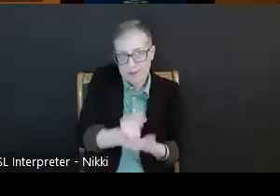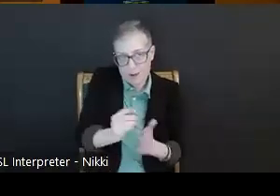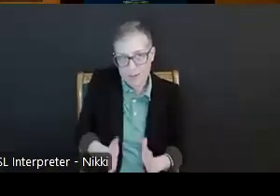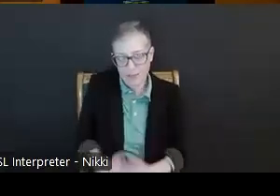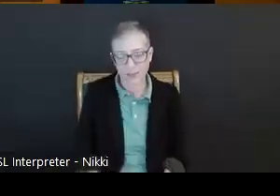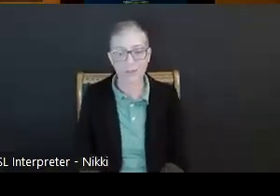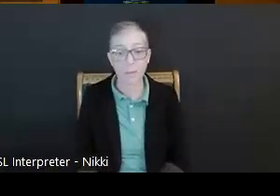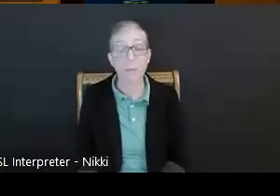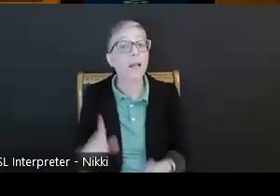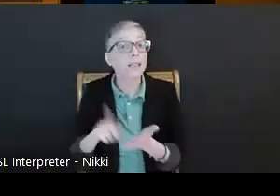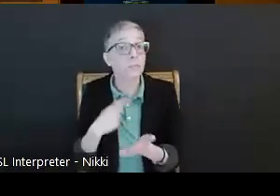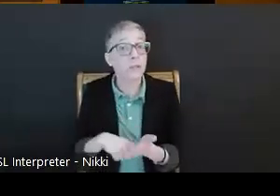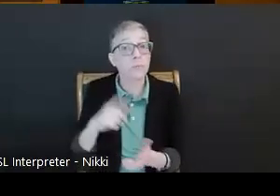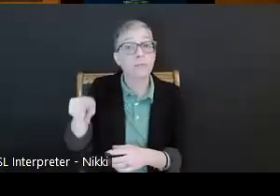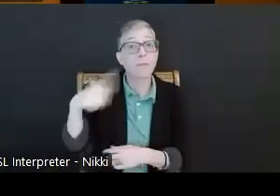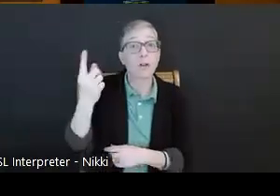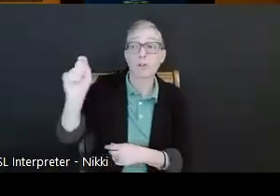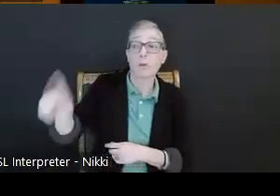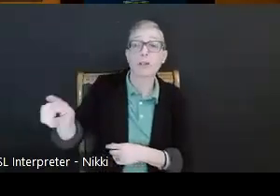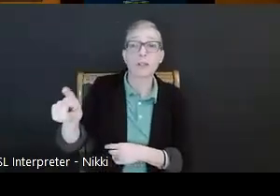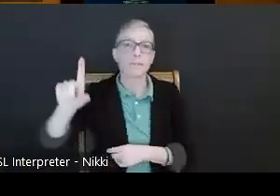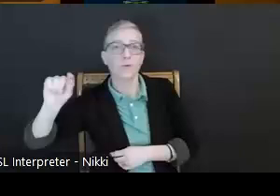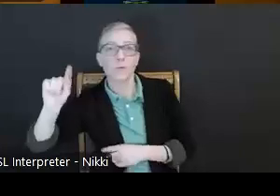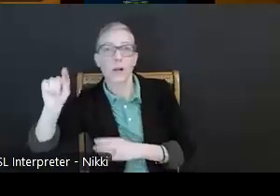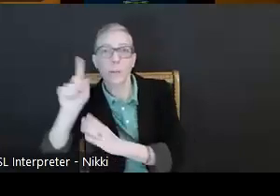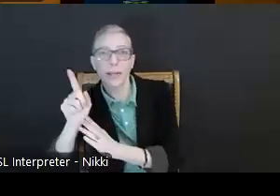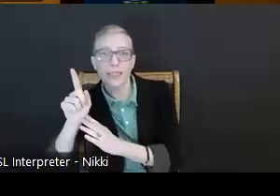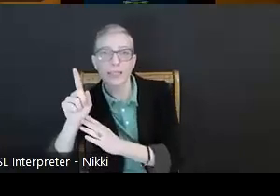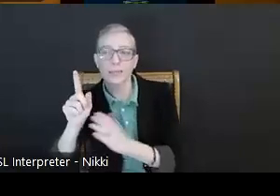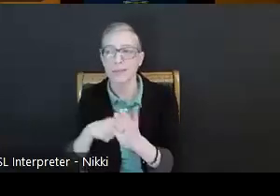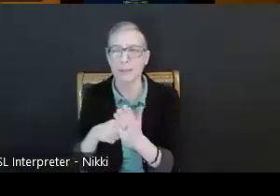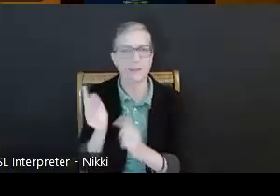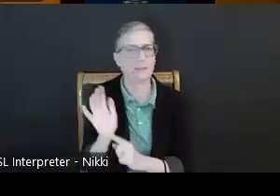20 minutes and other times it could take five so it was really subjective to the diad but I think